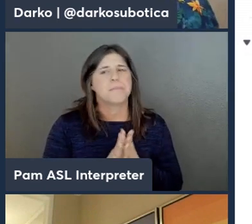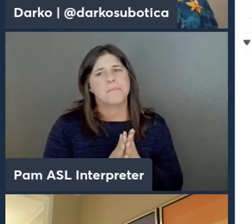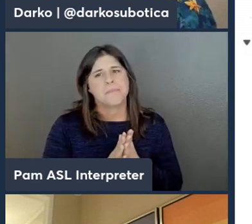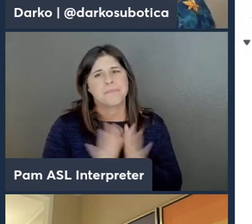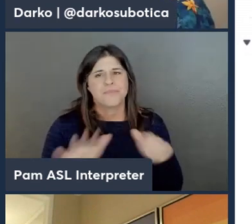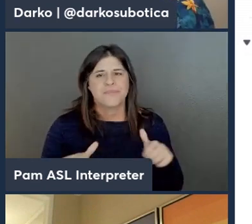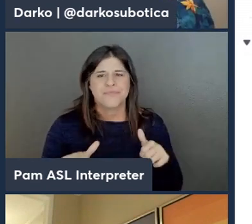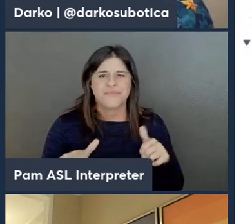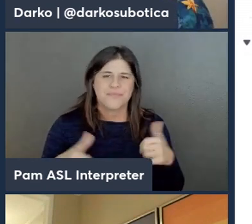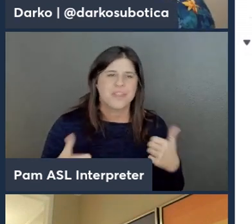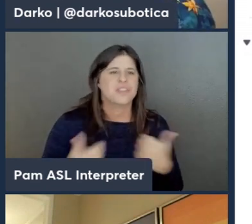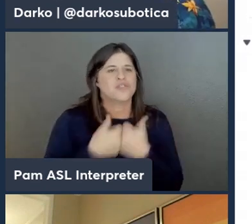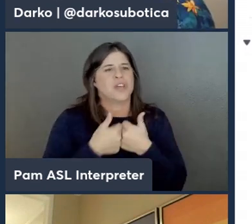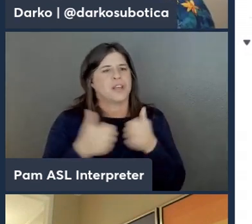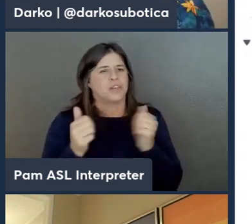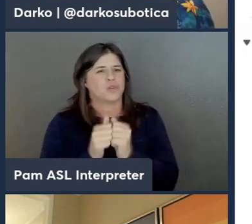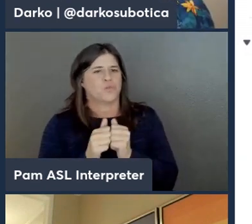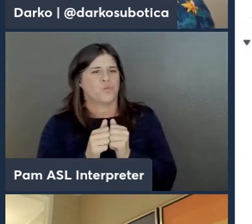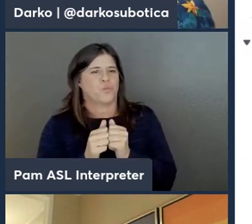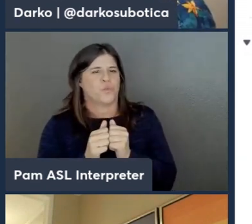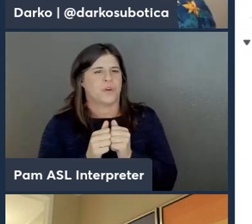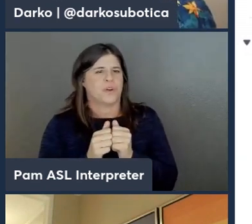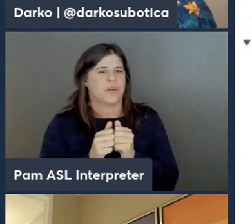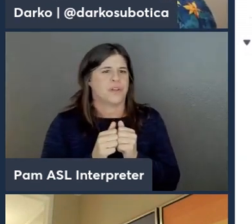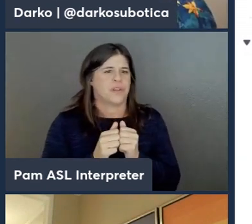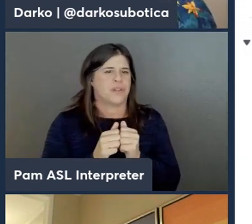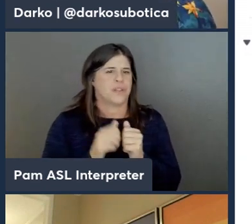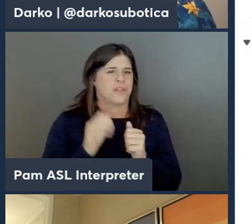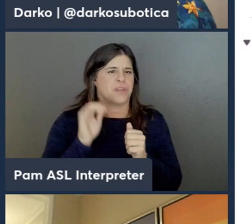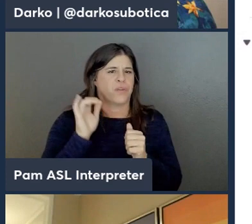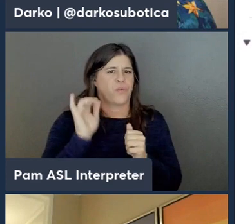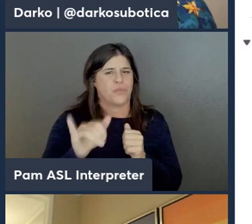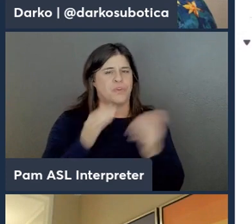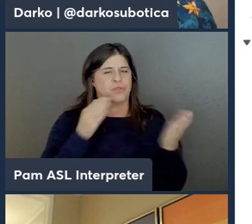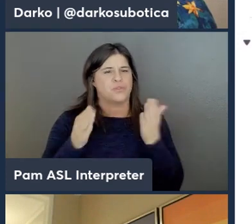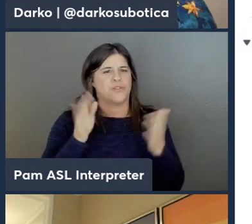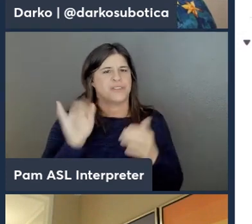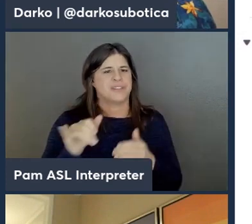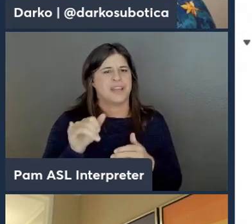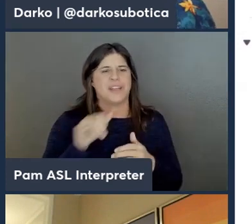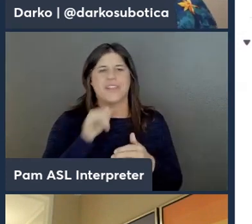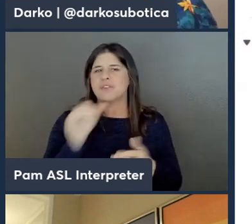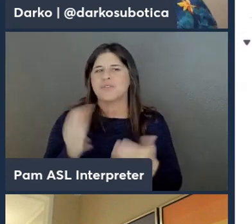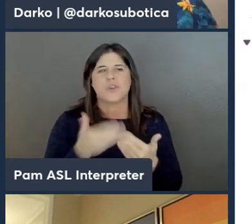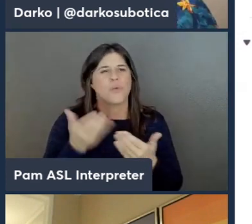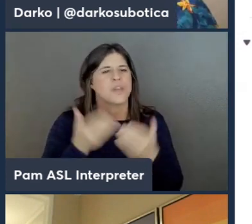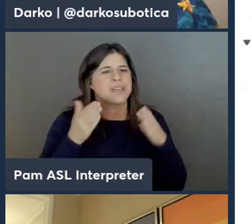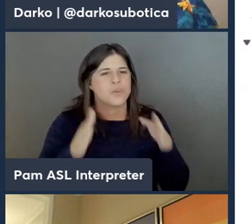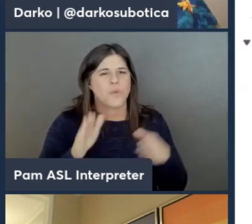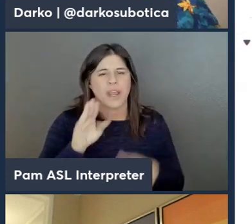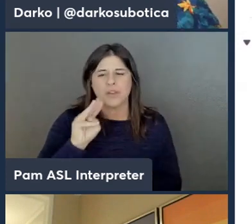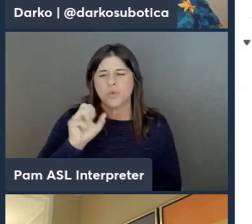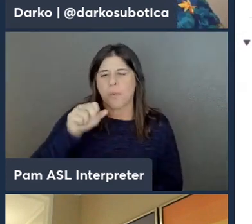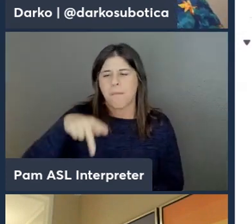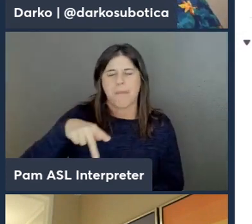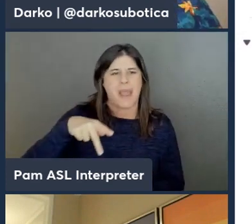with a security administrator is, that is no easy way to map a Slack user entity,